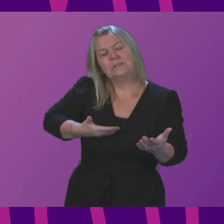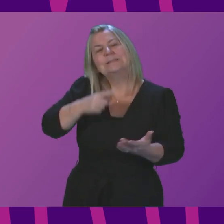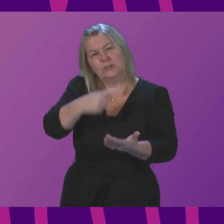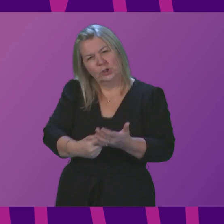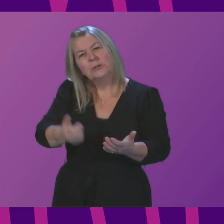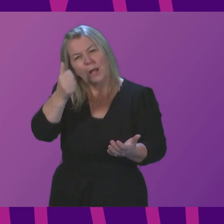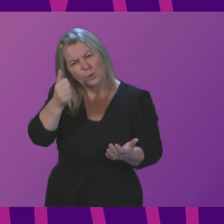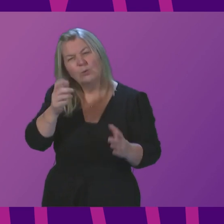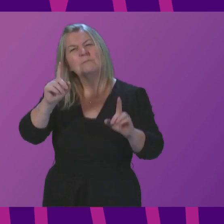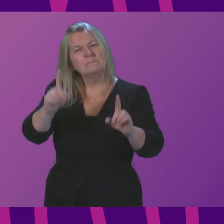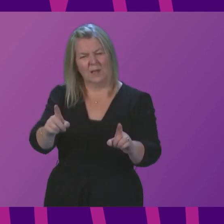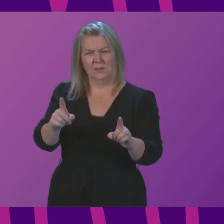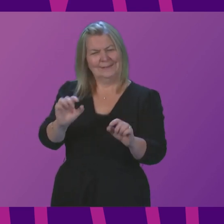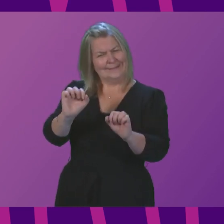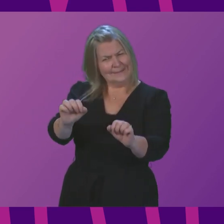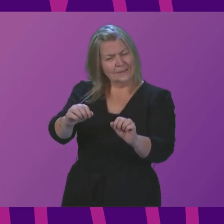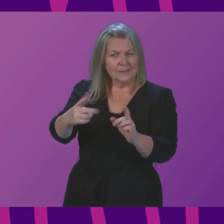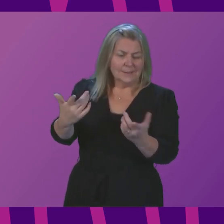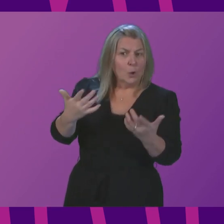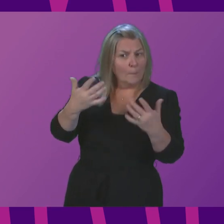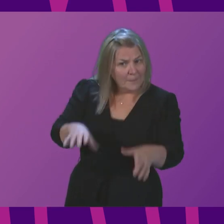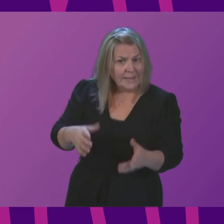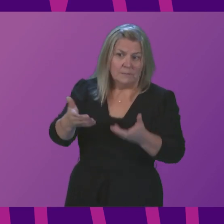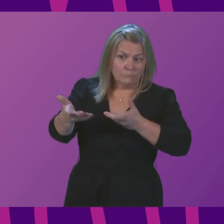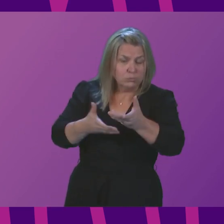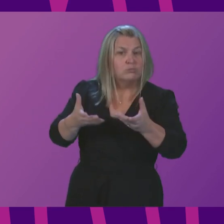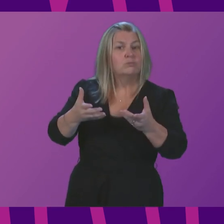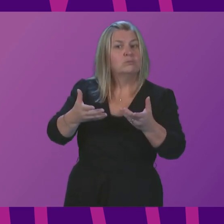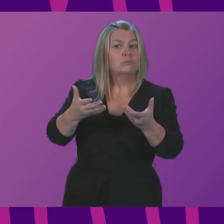What constructive and positive conversations could the Scottish Government and the UK Government